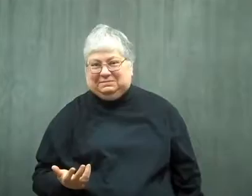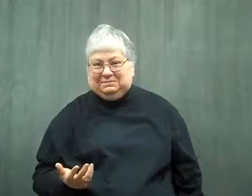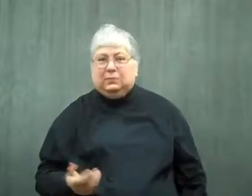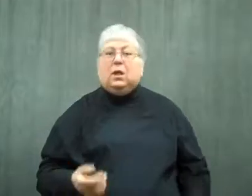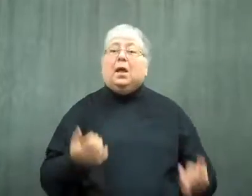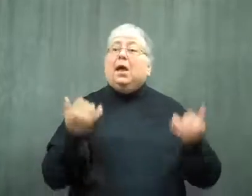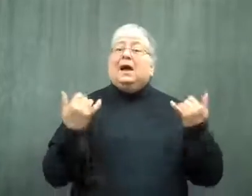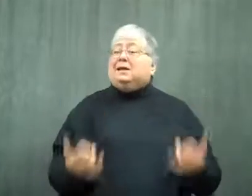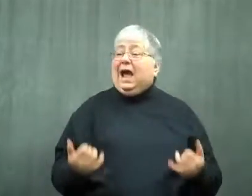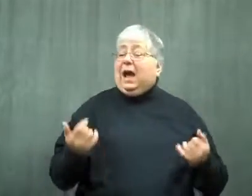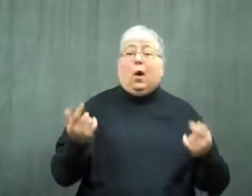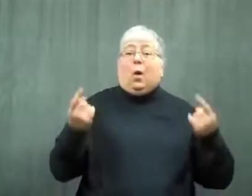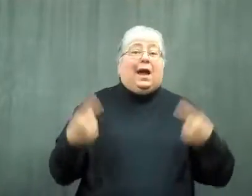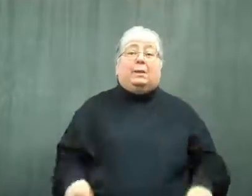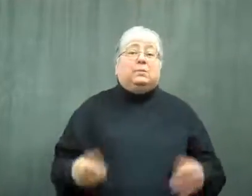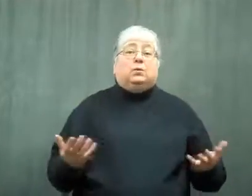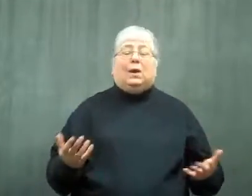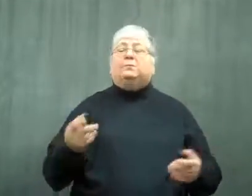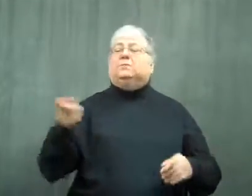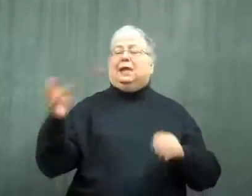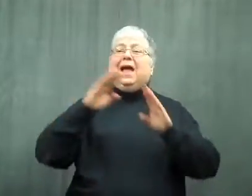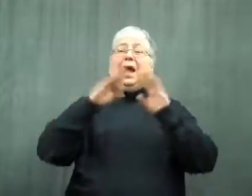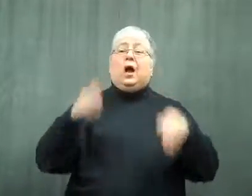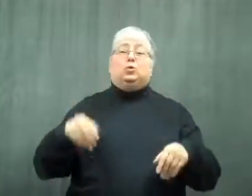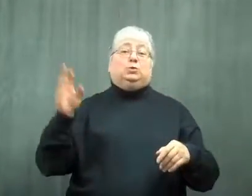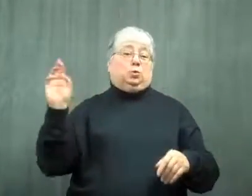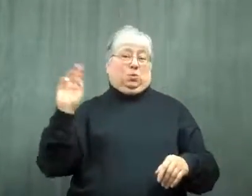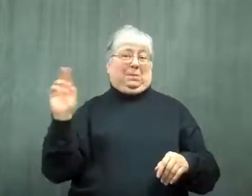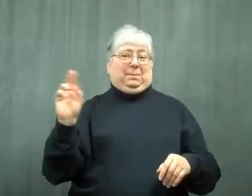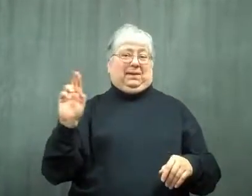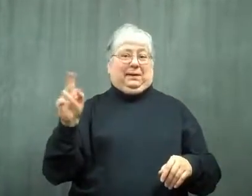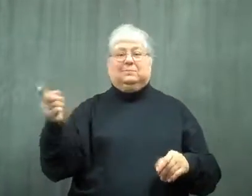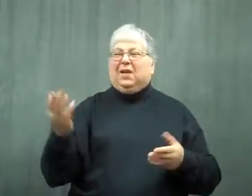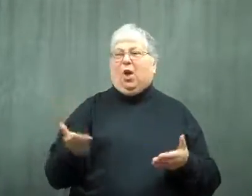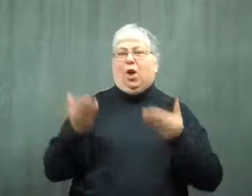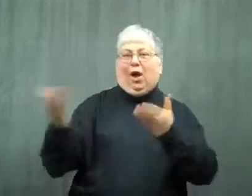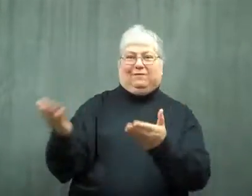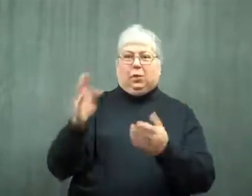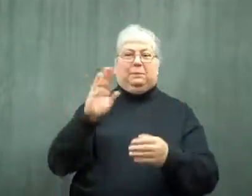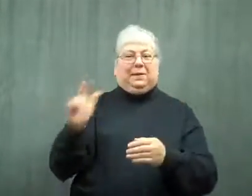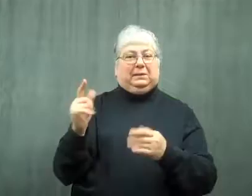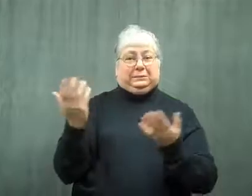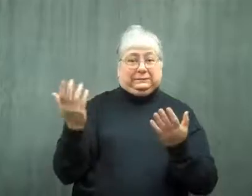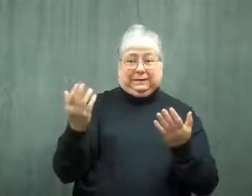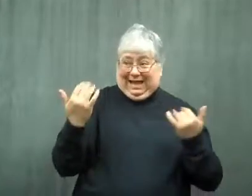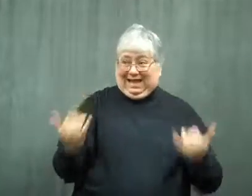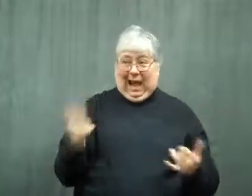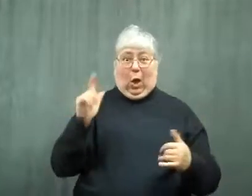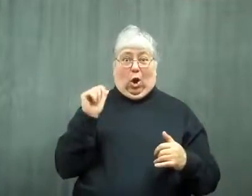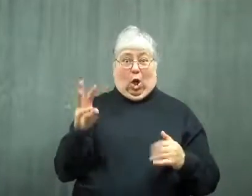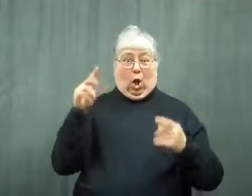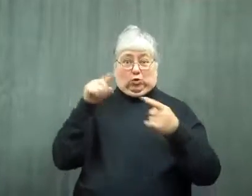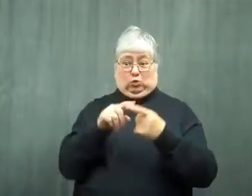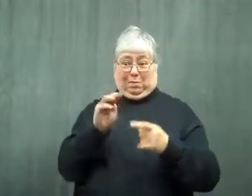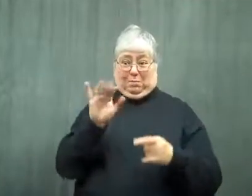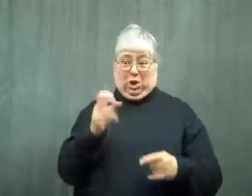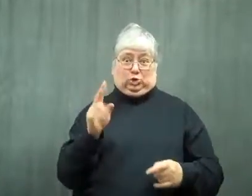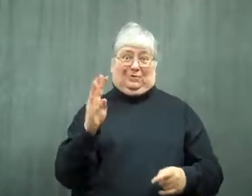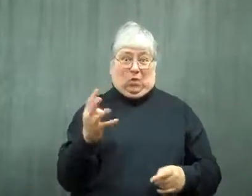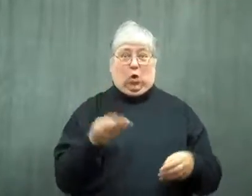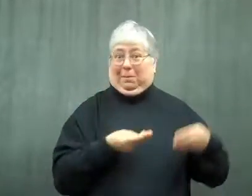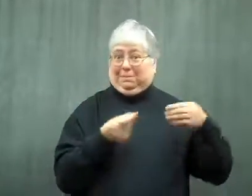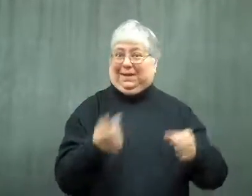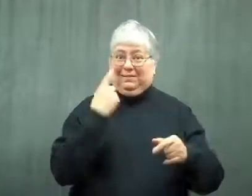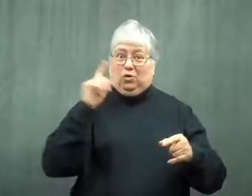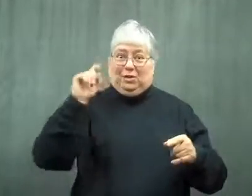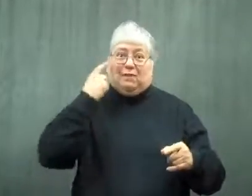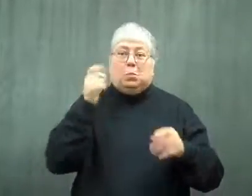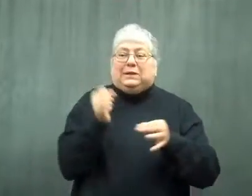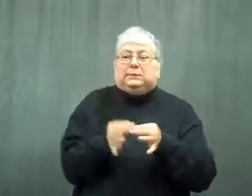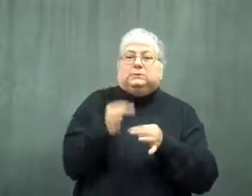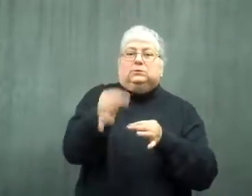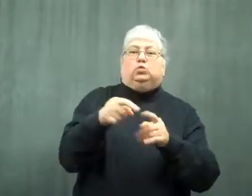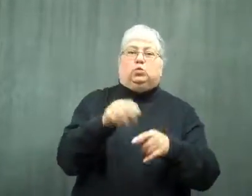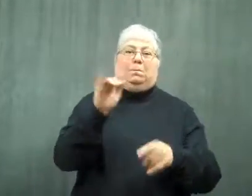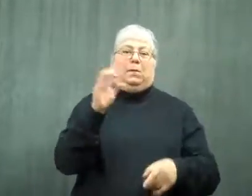The House Republicans have proposed a bill that extends financing to March 18.